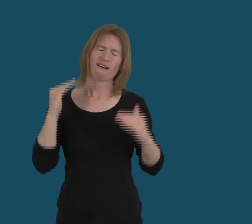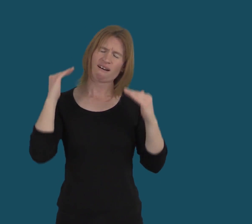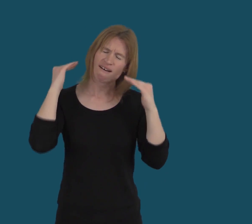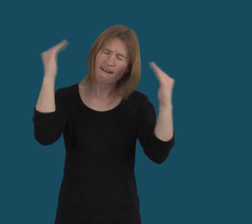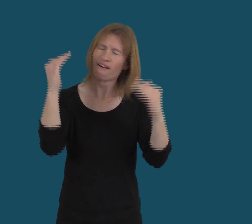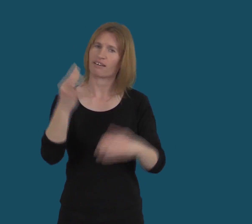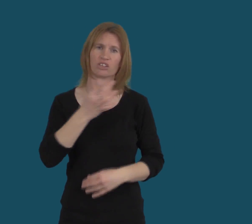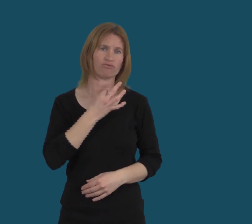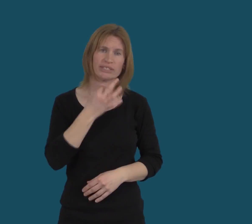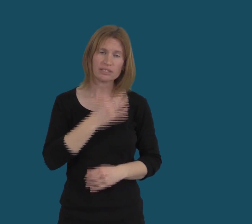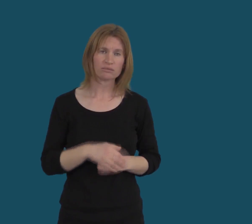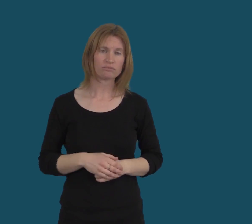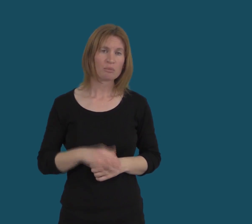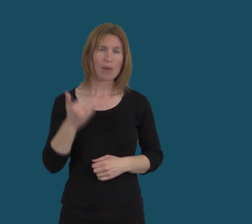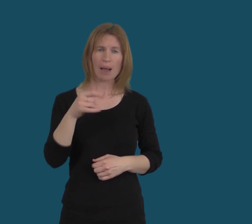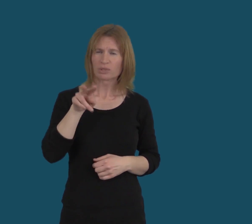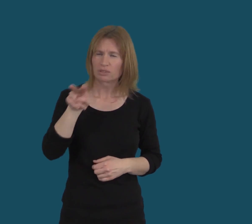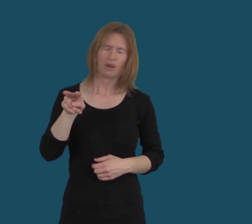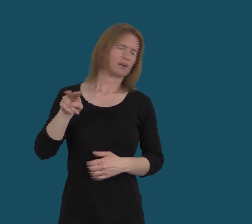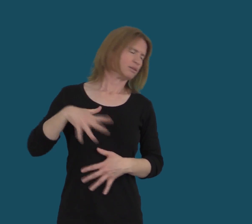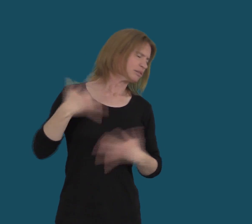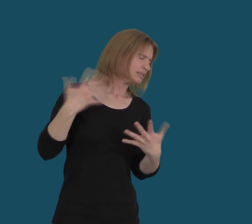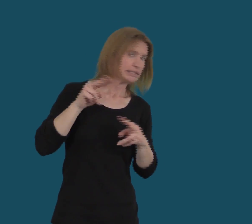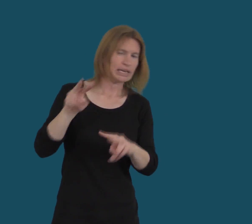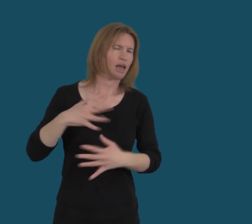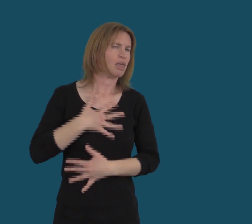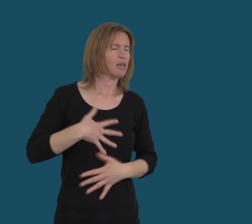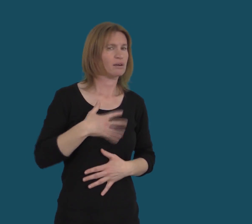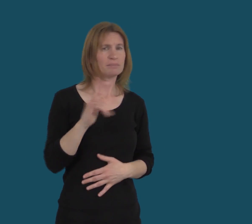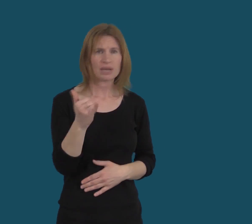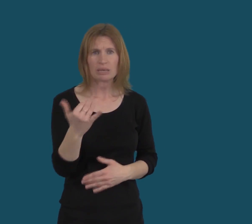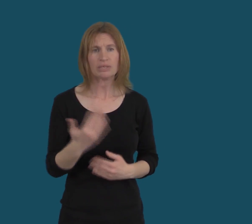You may see things you wish you did not see,